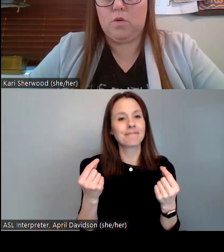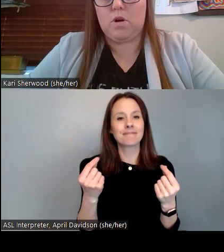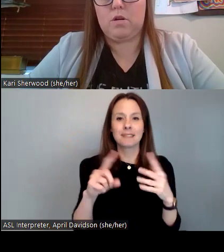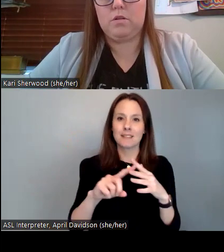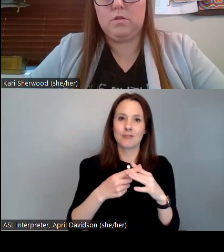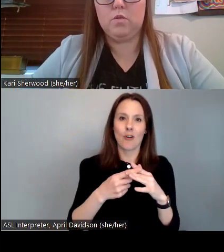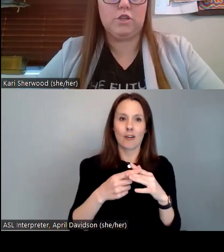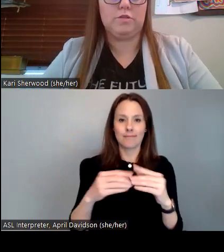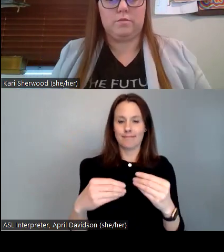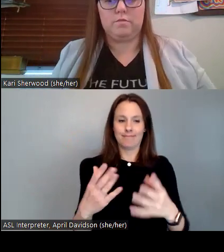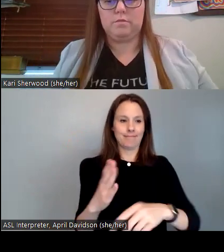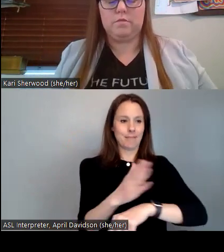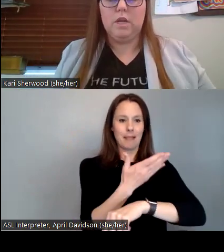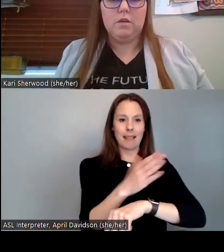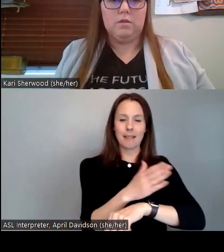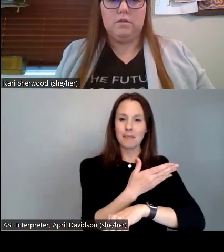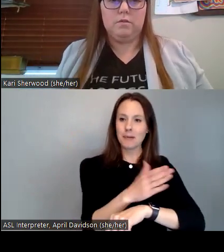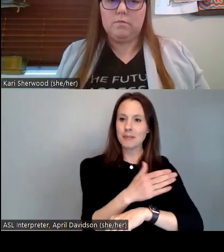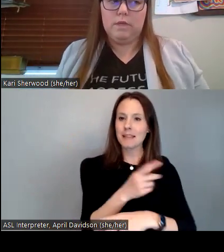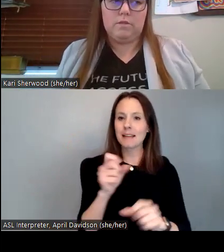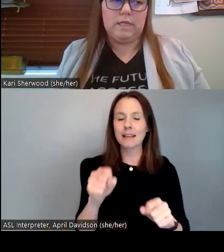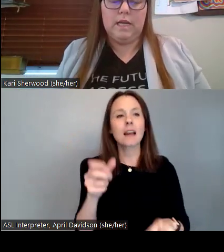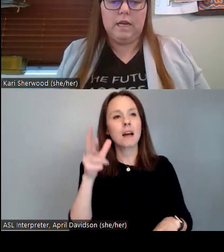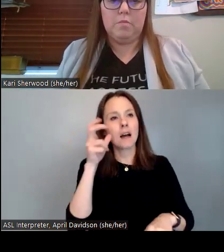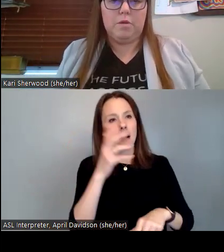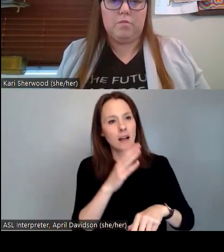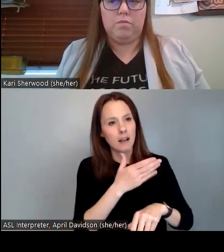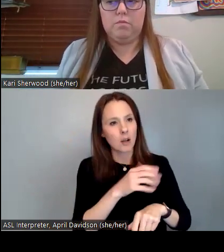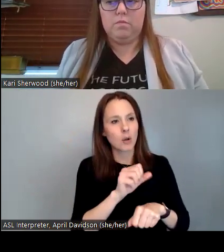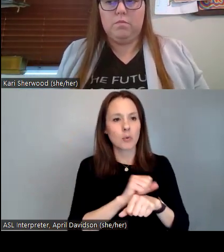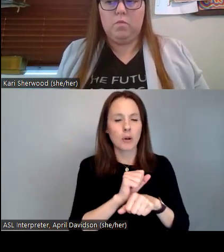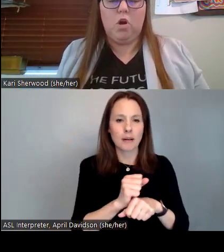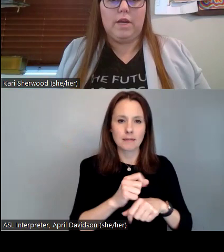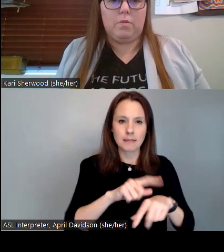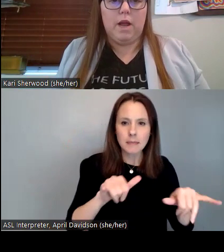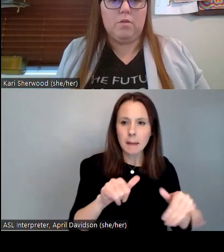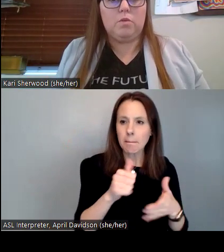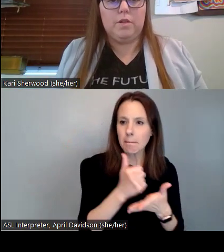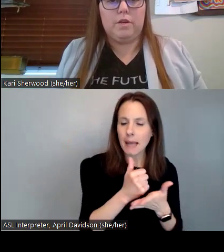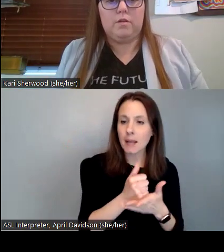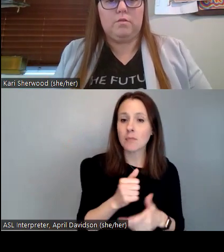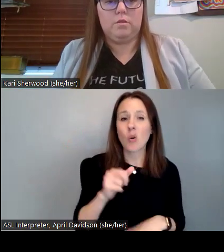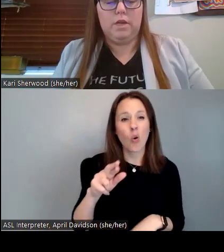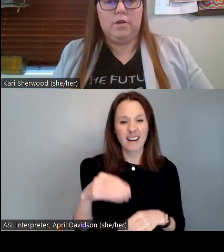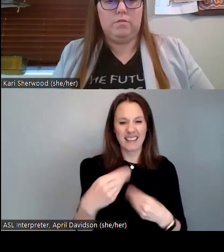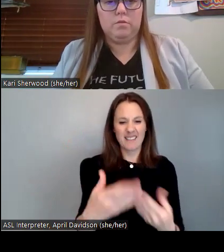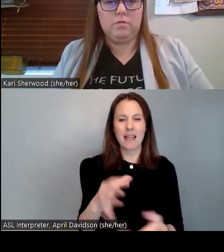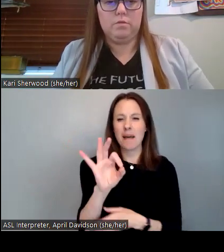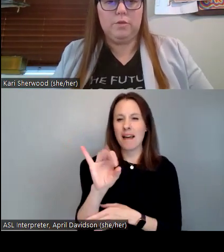or just standing up and walking around while they're doing